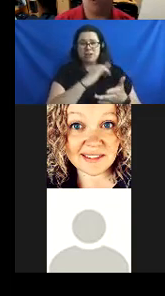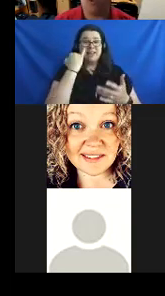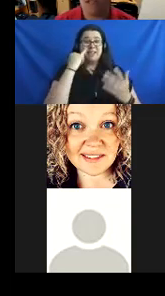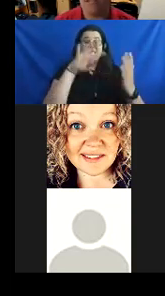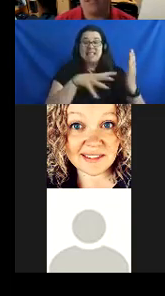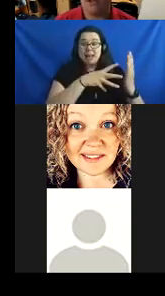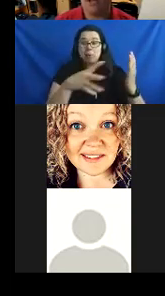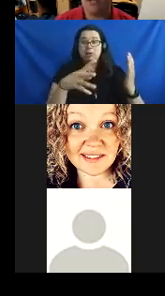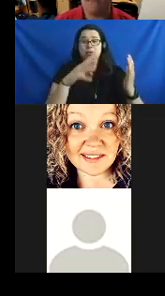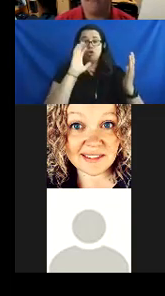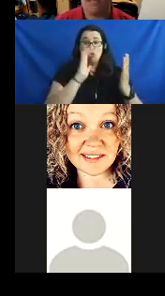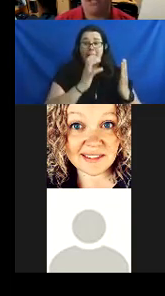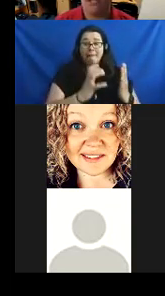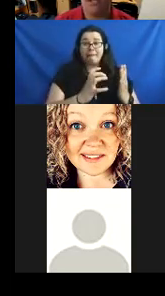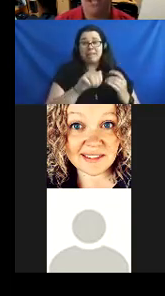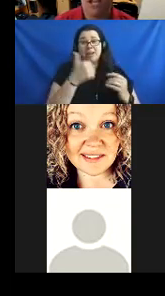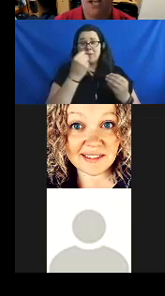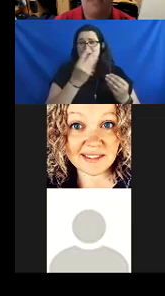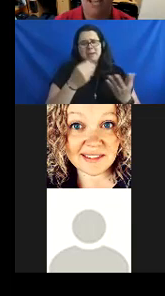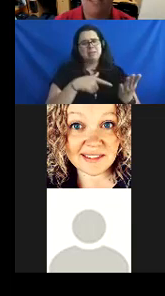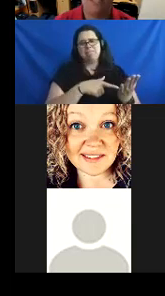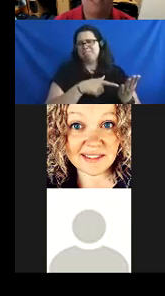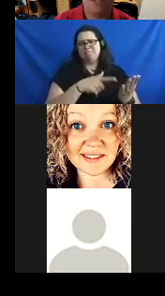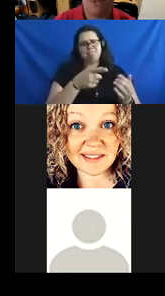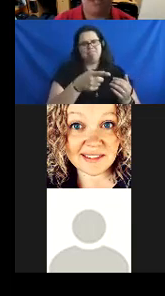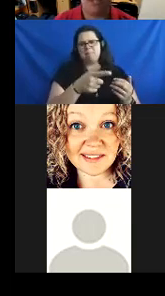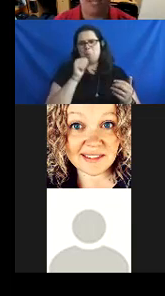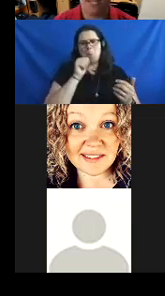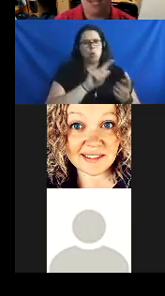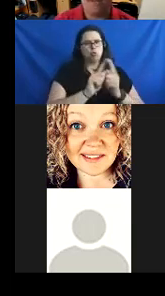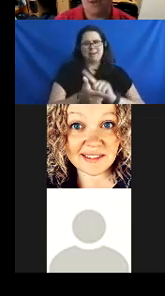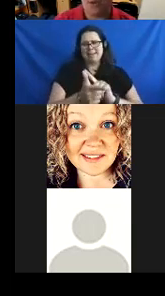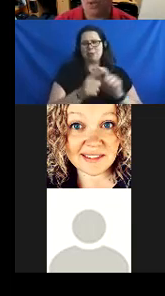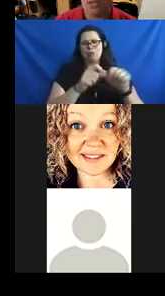IF THERE ARE TABLES OR GRAPHICS OR OTHER INFORMATION, THAT IS NOT TRANSLATED VERY WELL.